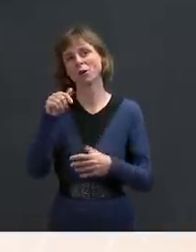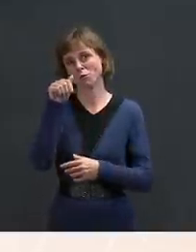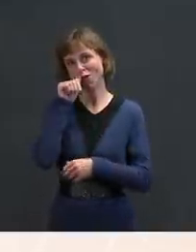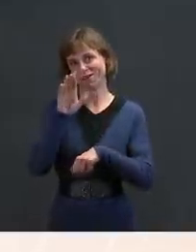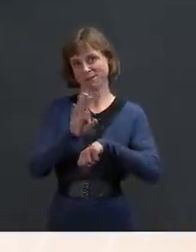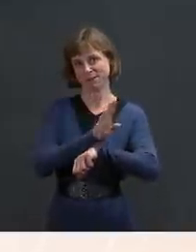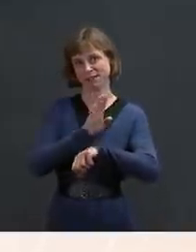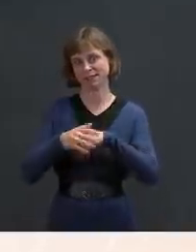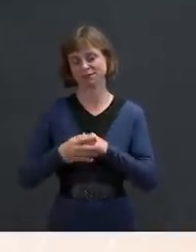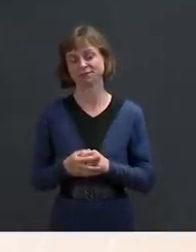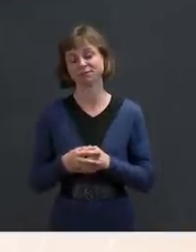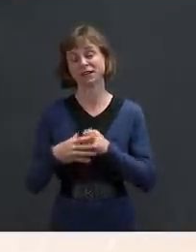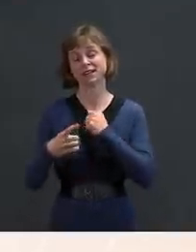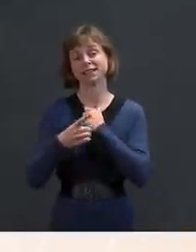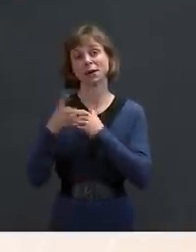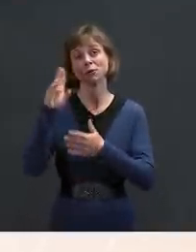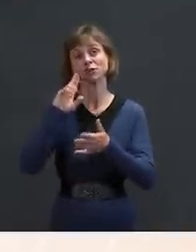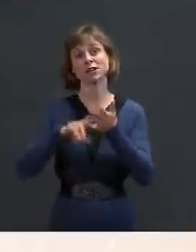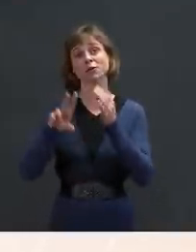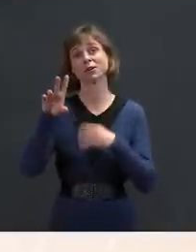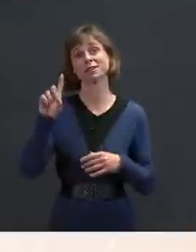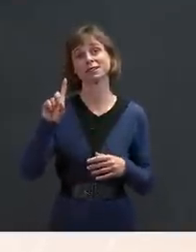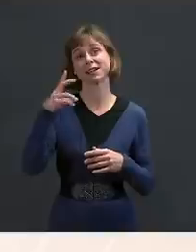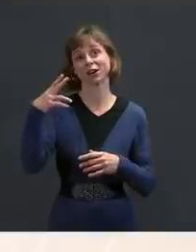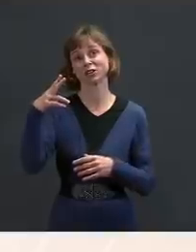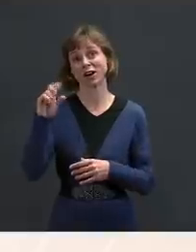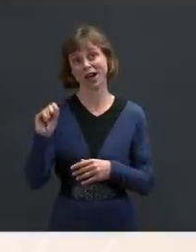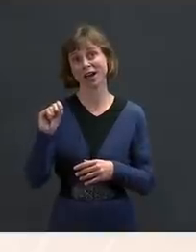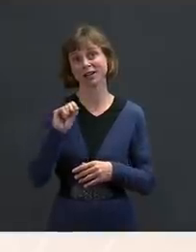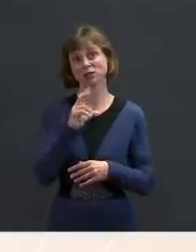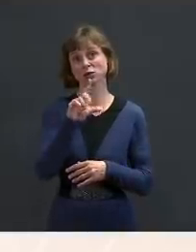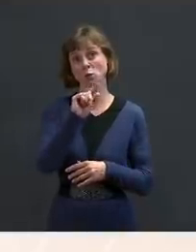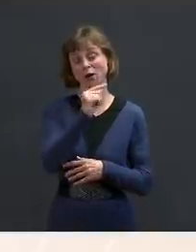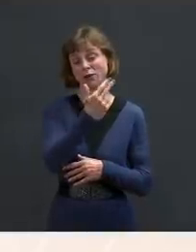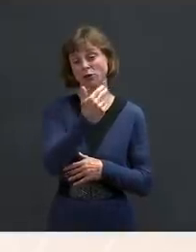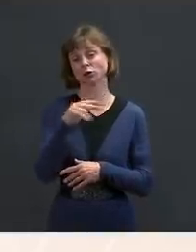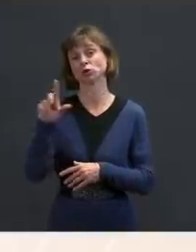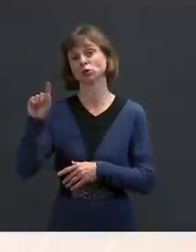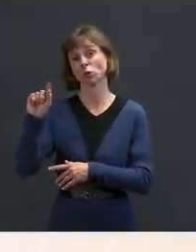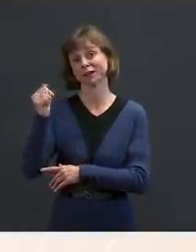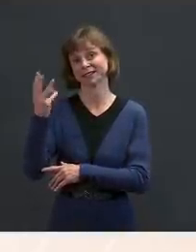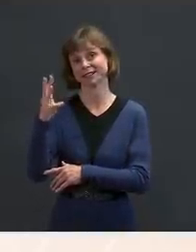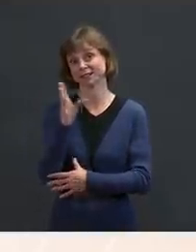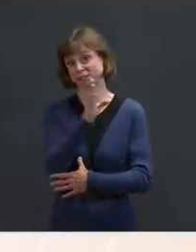of the U.S. Department of Homeland Security from 2013 to 2016 and as the Director of U.S. Citizenship